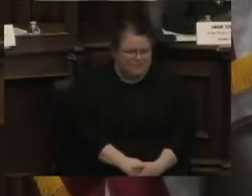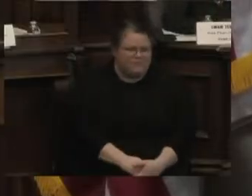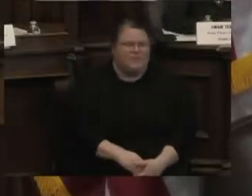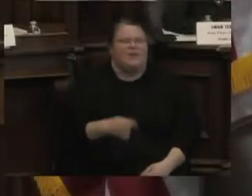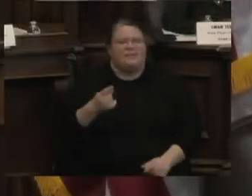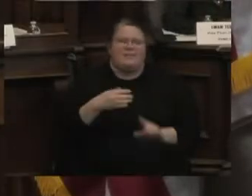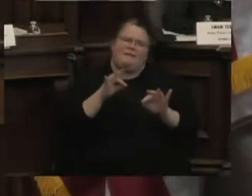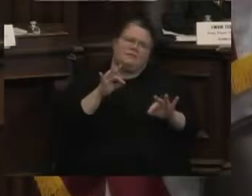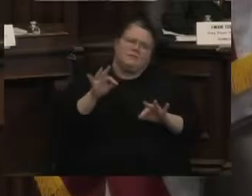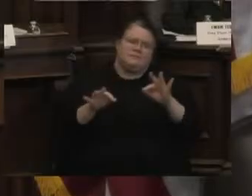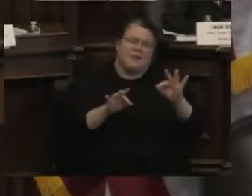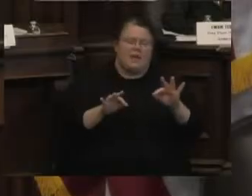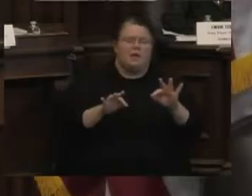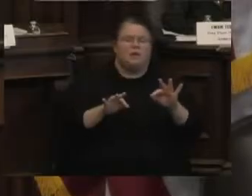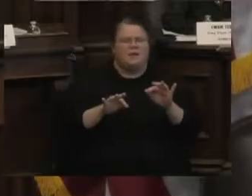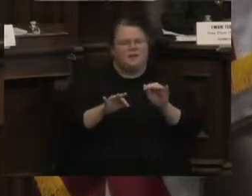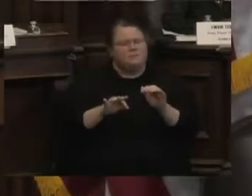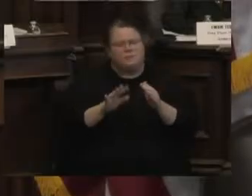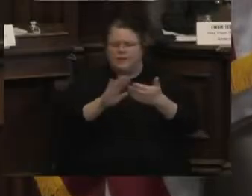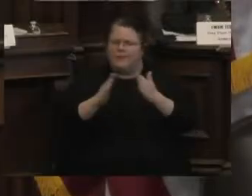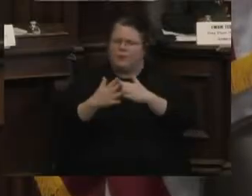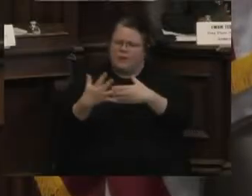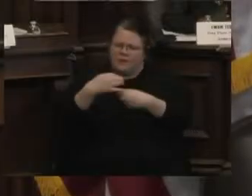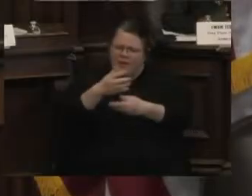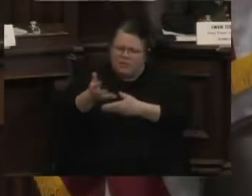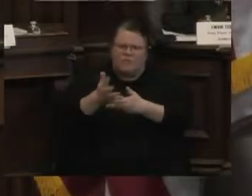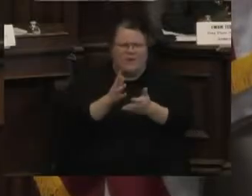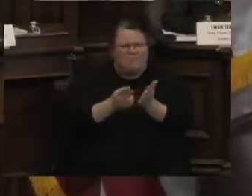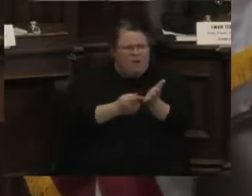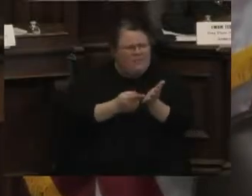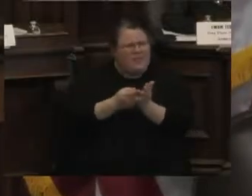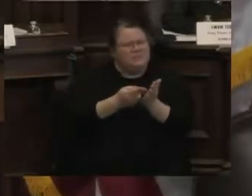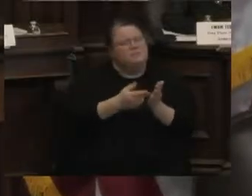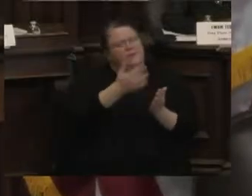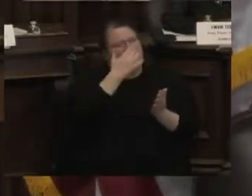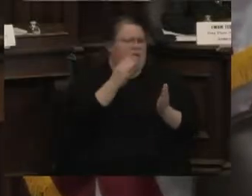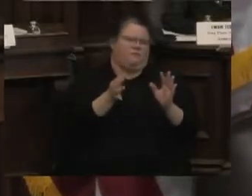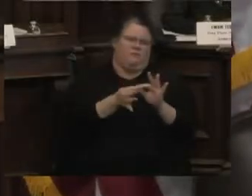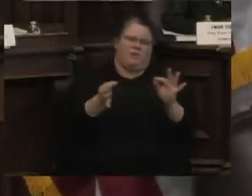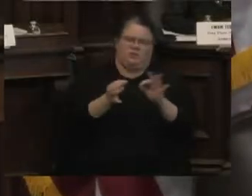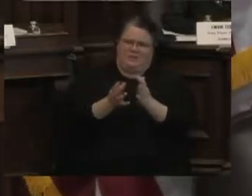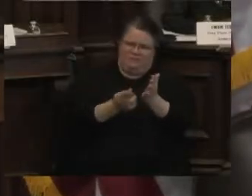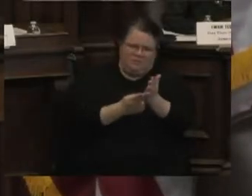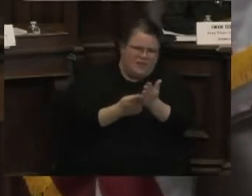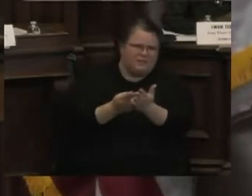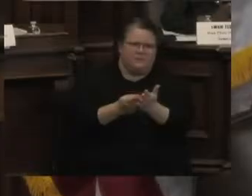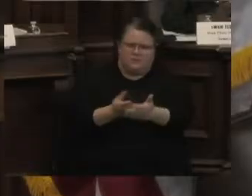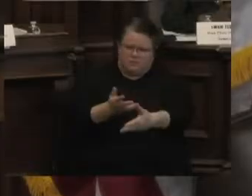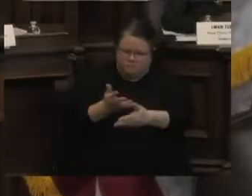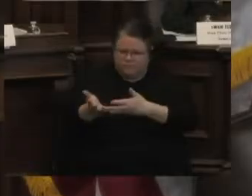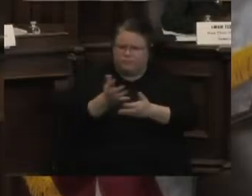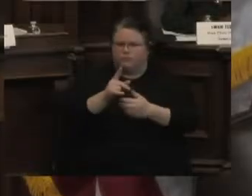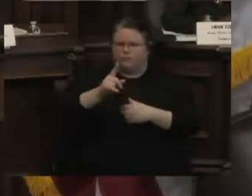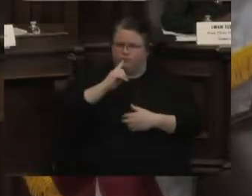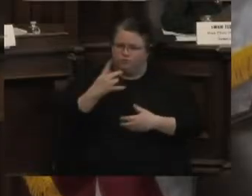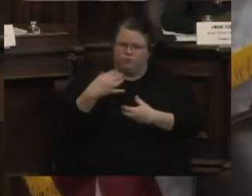Nicole conference, and I was also there that they did talk about authentic community